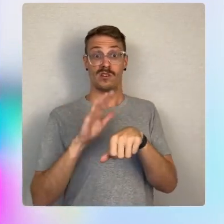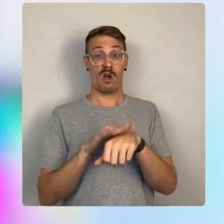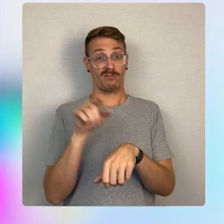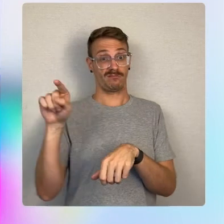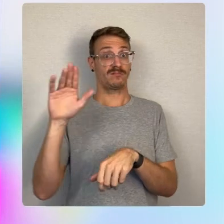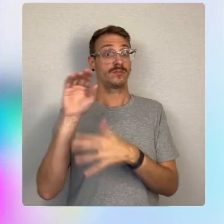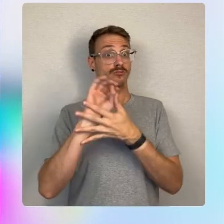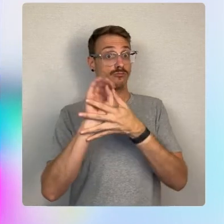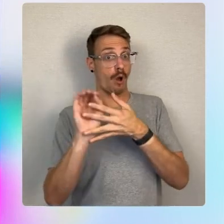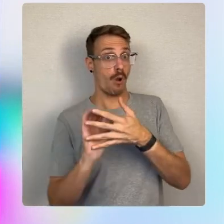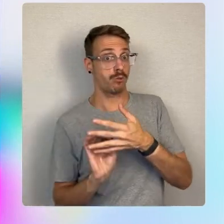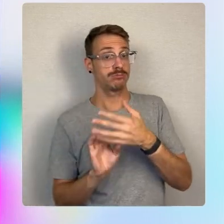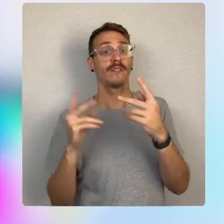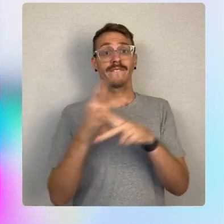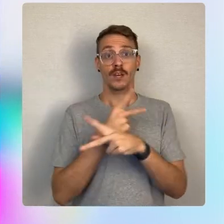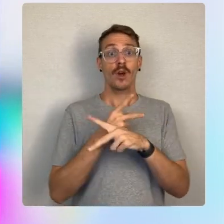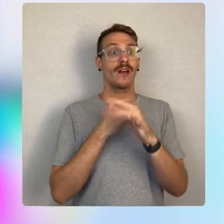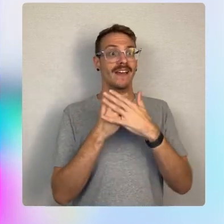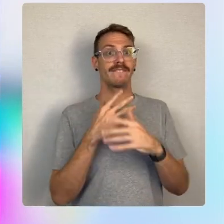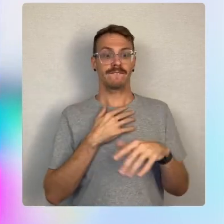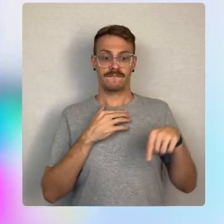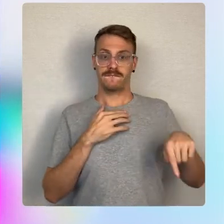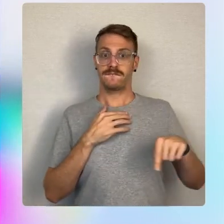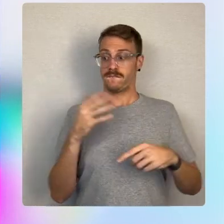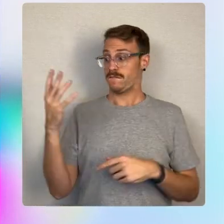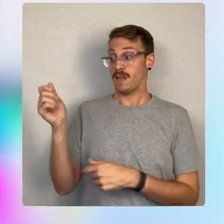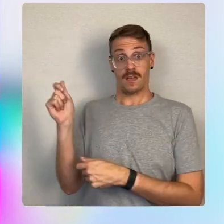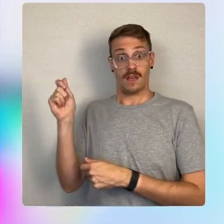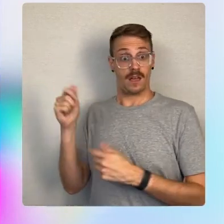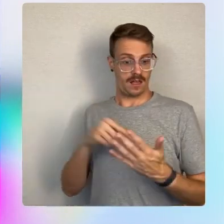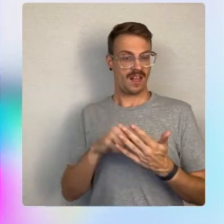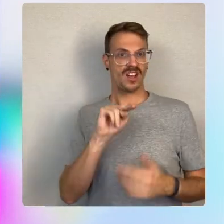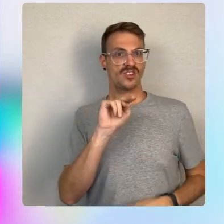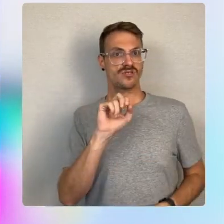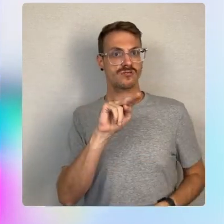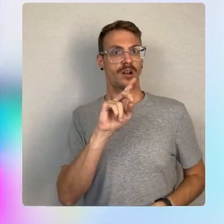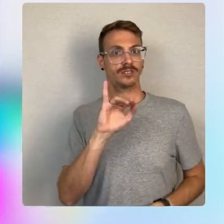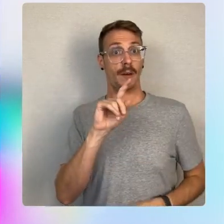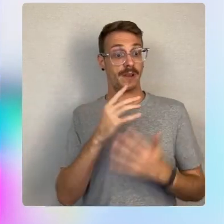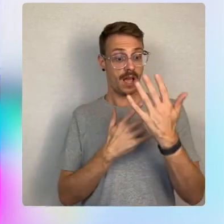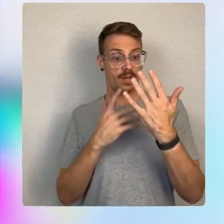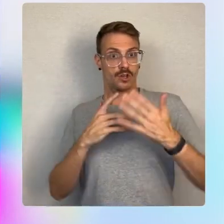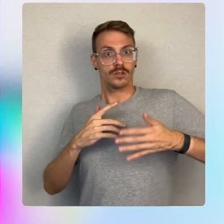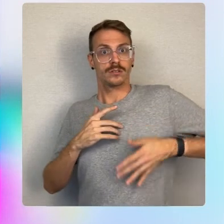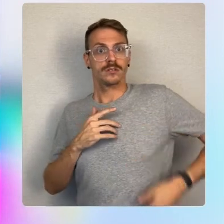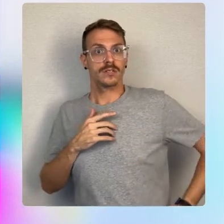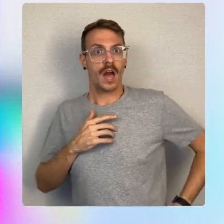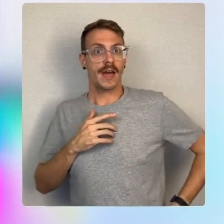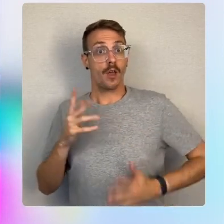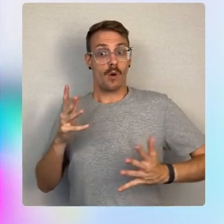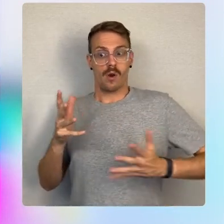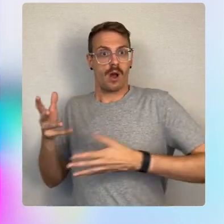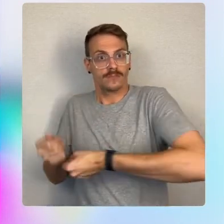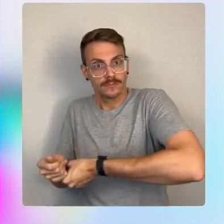to determine whether your nondominant hand should be kind of to your side or should be connected to the club,